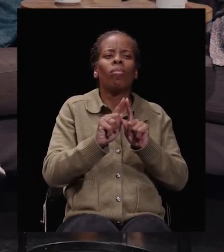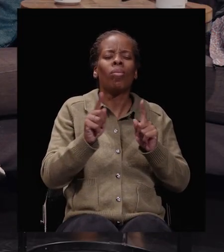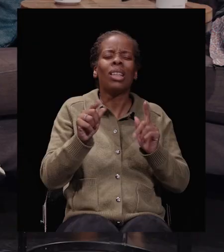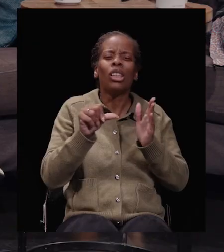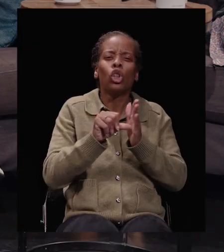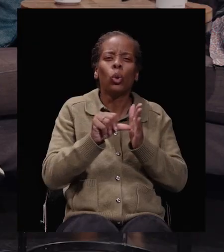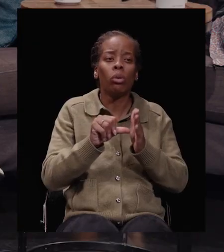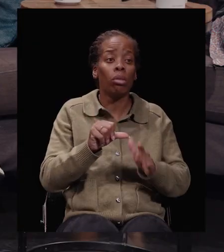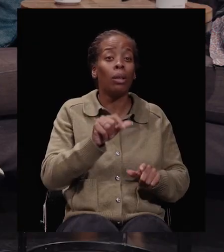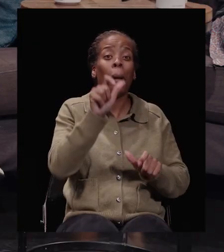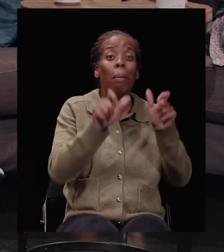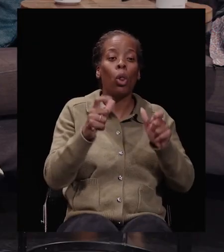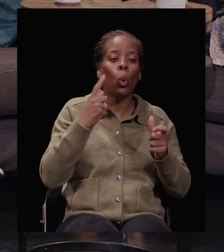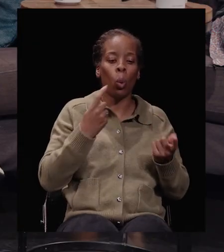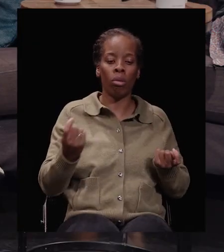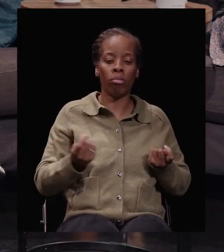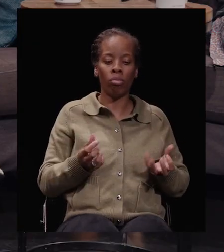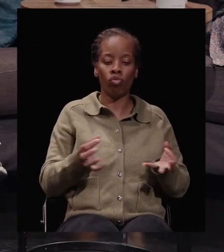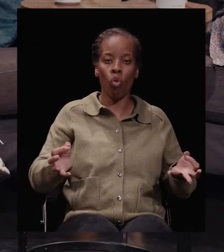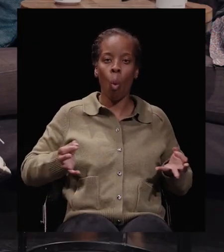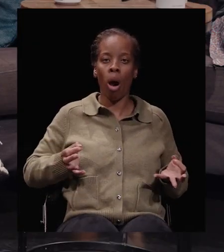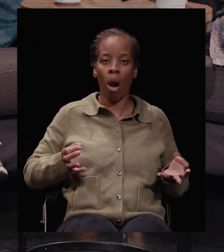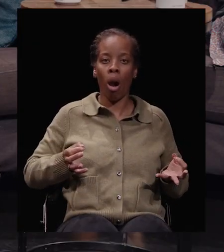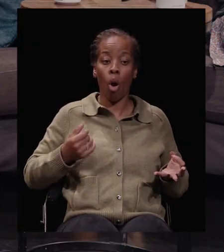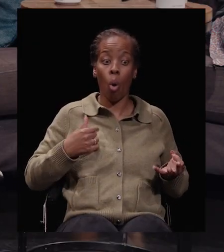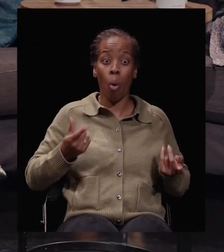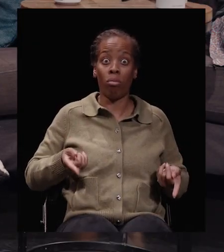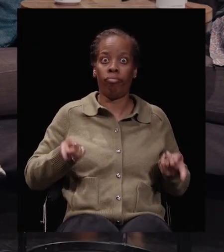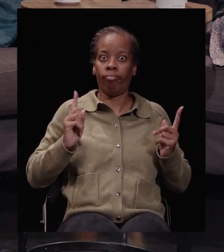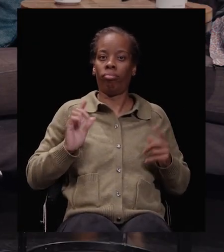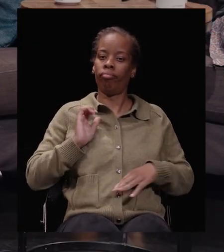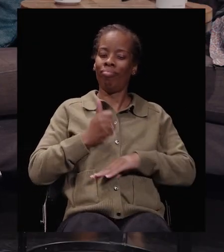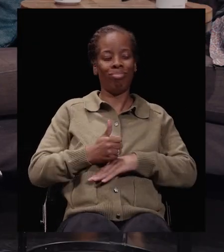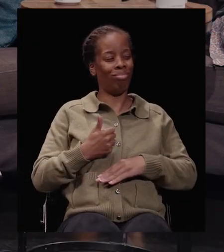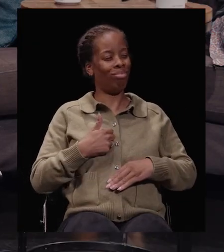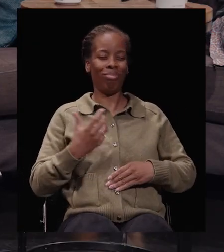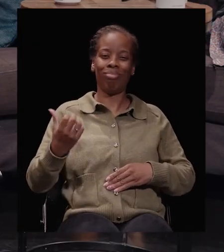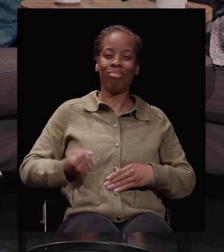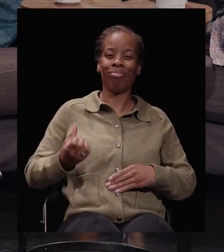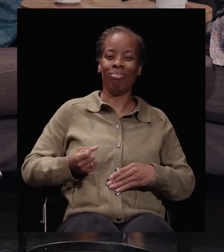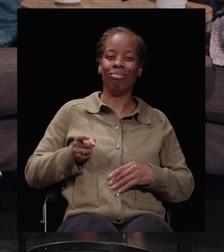that gate keep or the bosses in those paid jobs, if you want to sort of narrow it down to that,